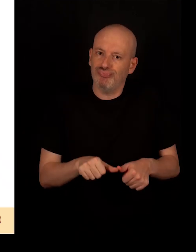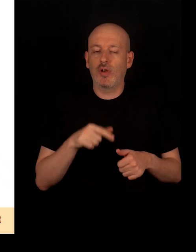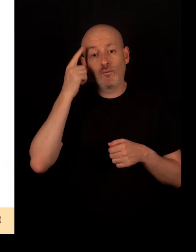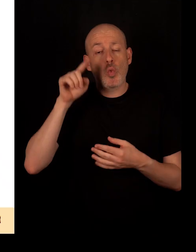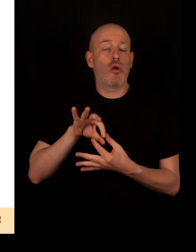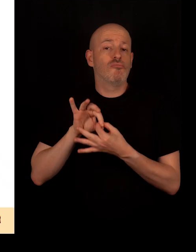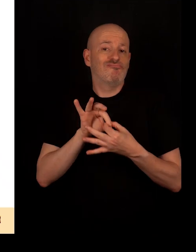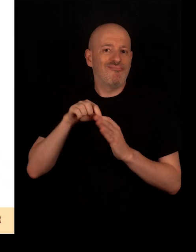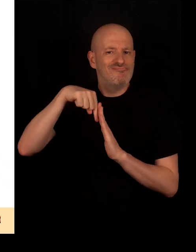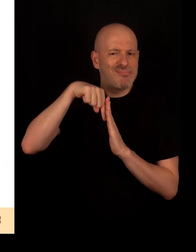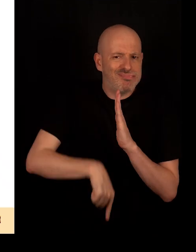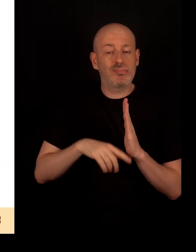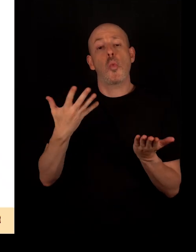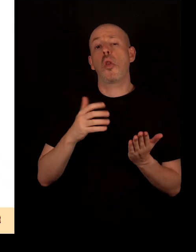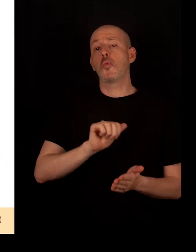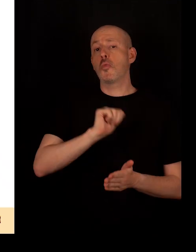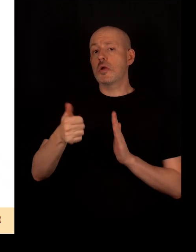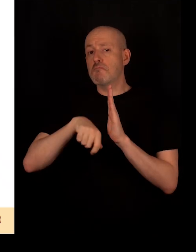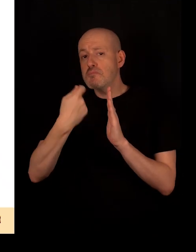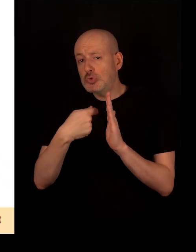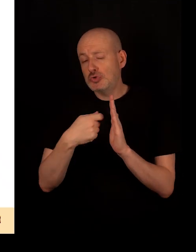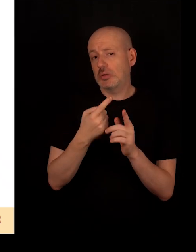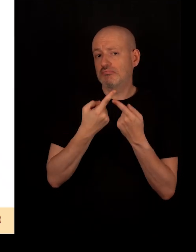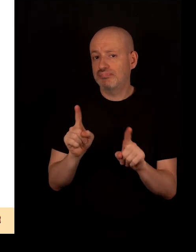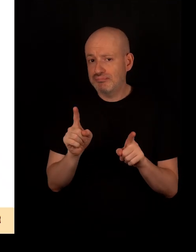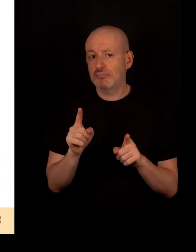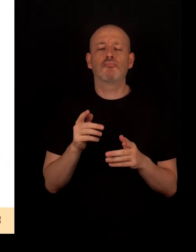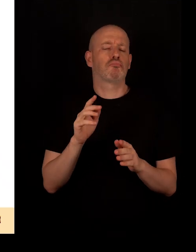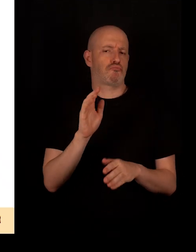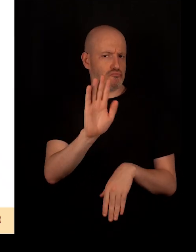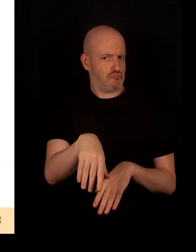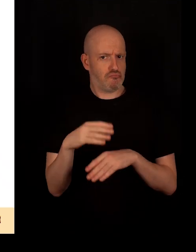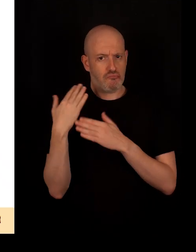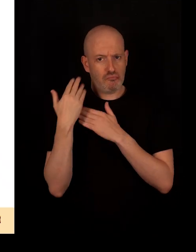if a further collaboration comes up or another project. Yeah, this is up to you.